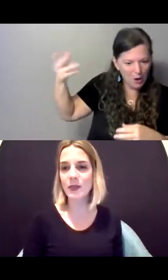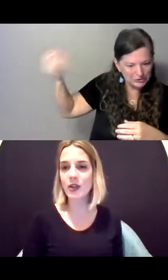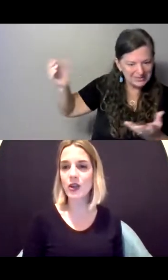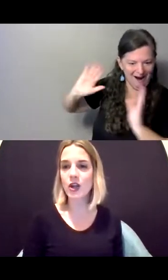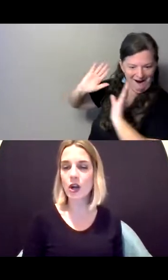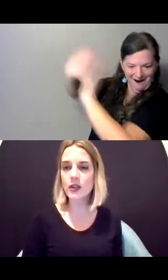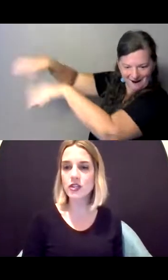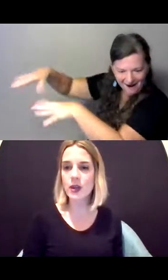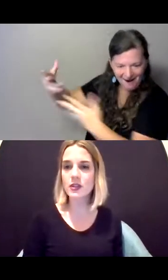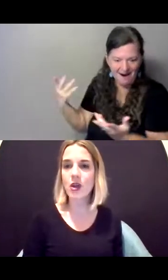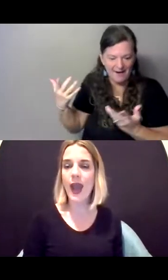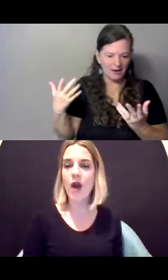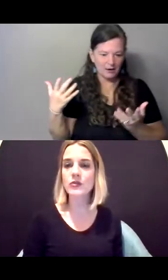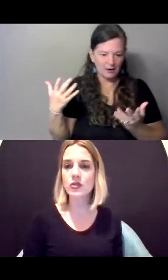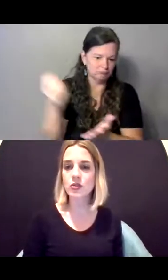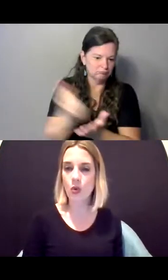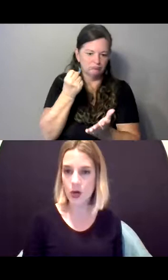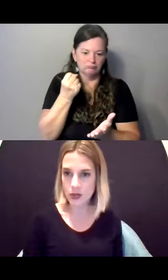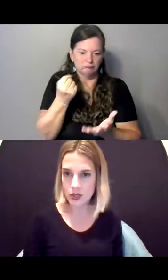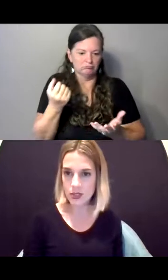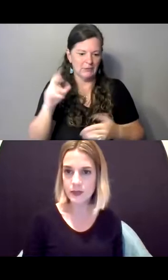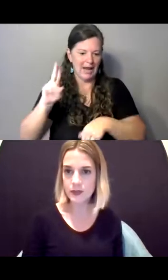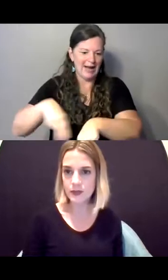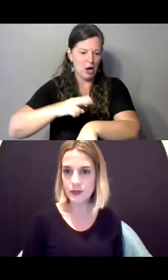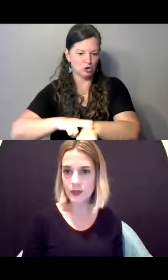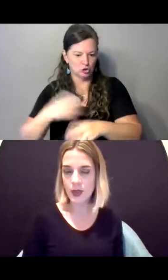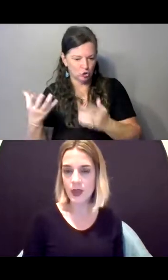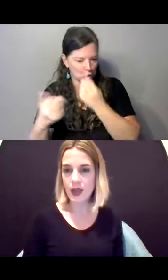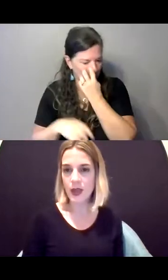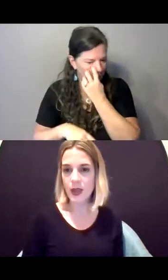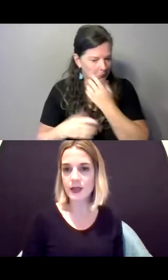but you can encourage them to go outdoors and